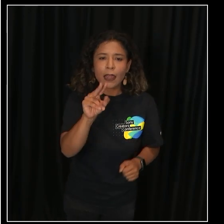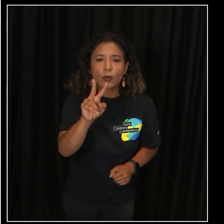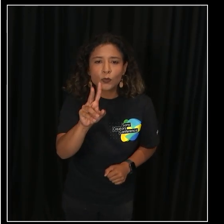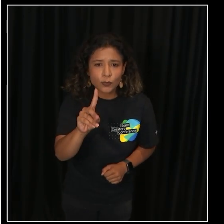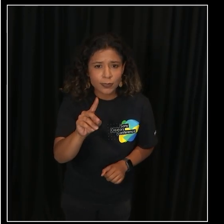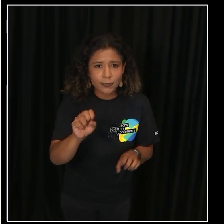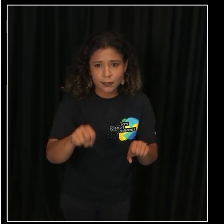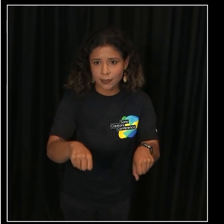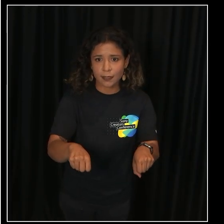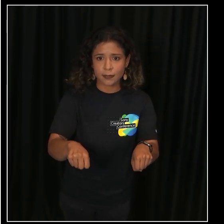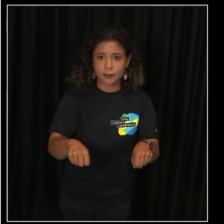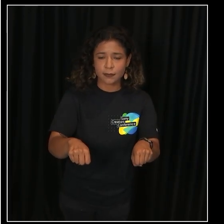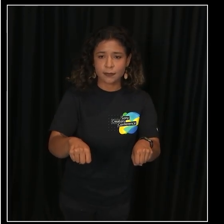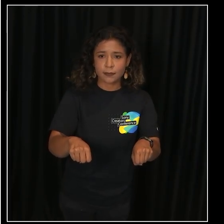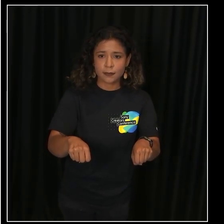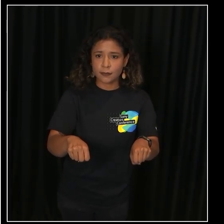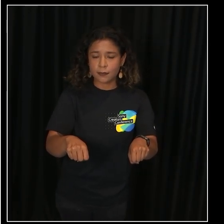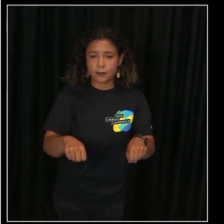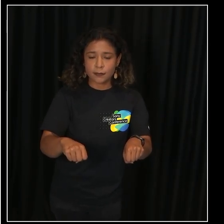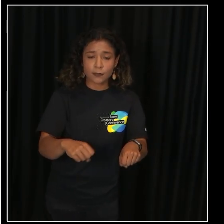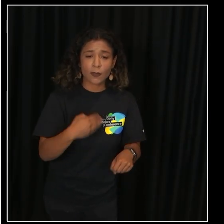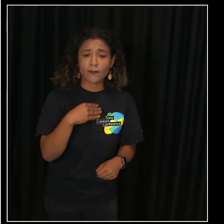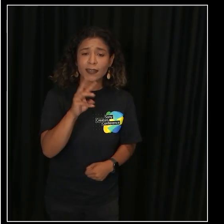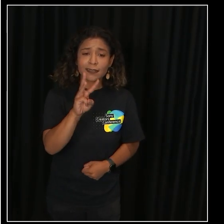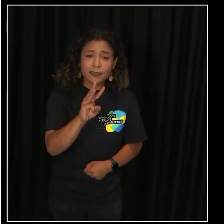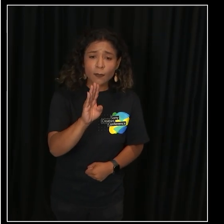if everyone remembers the W buffer, there's very good reasons for this.